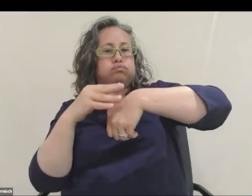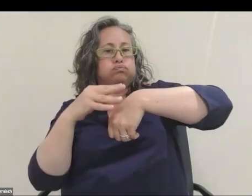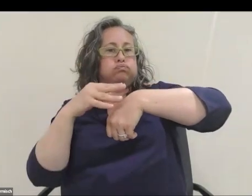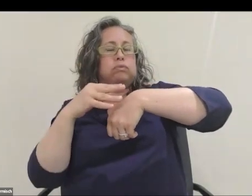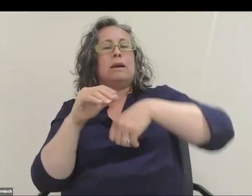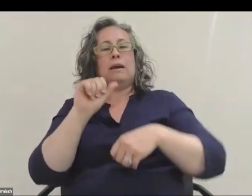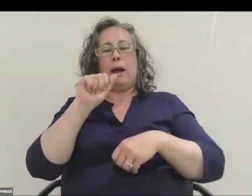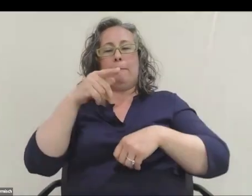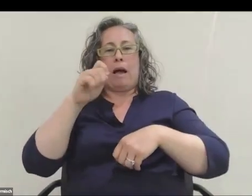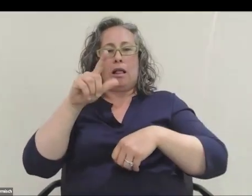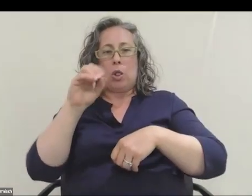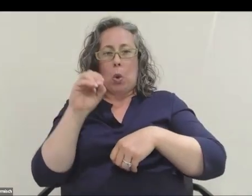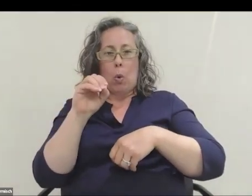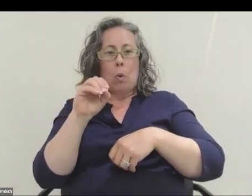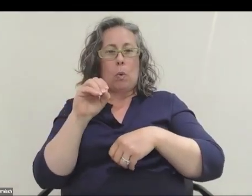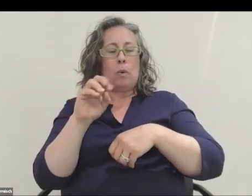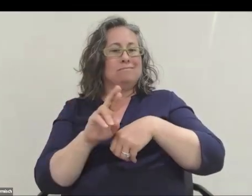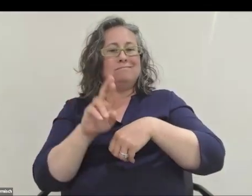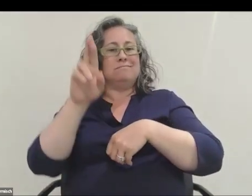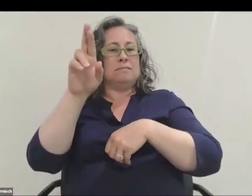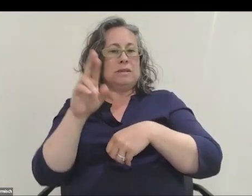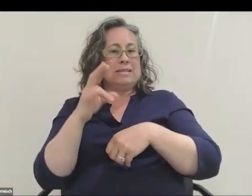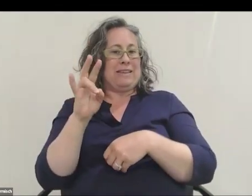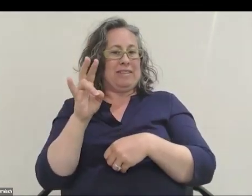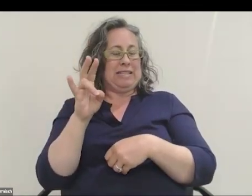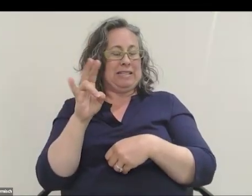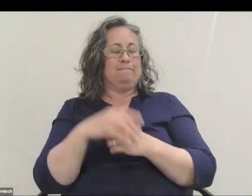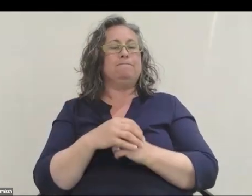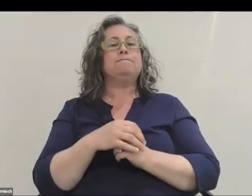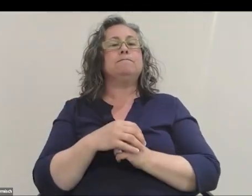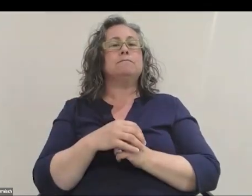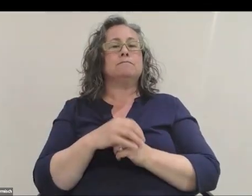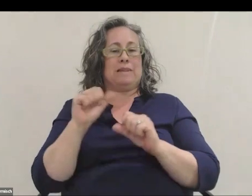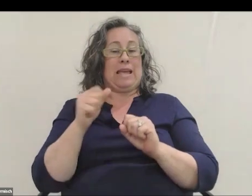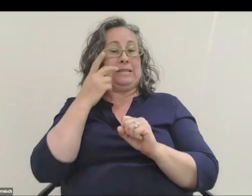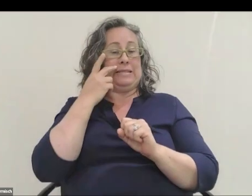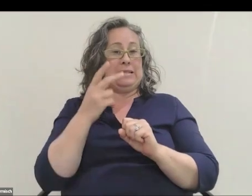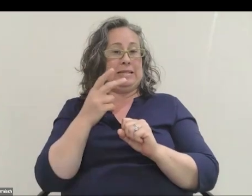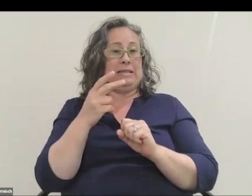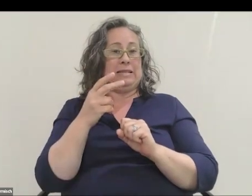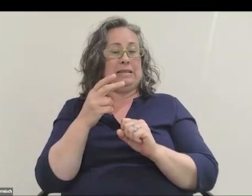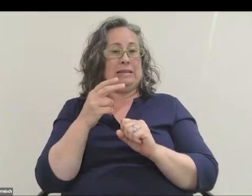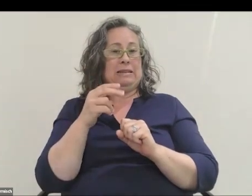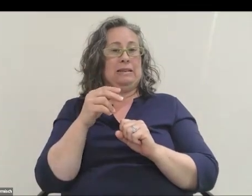It's Apollo Mission 17, where you can see an astronaut